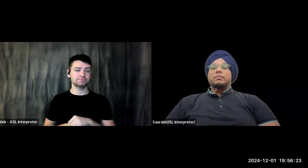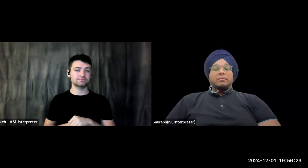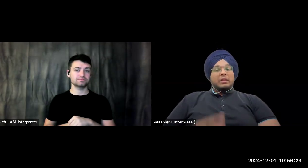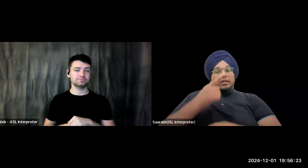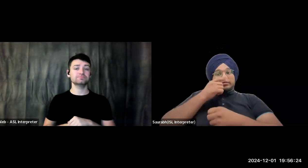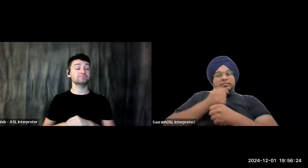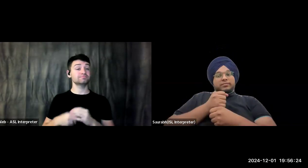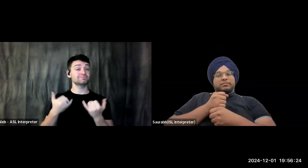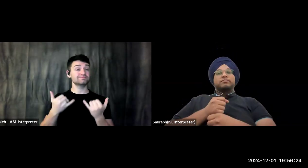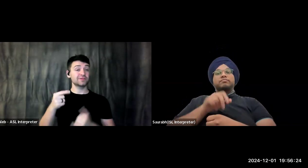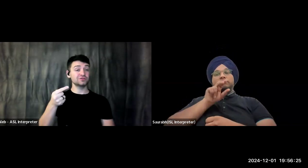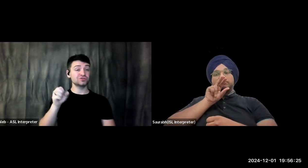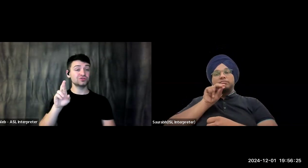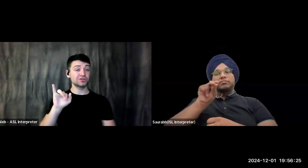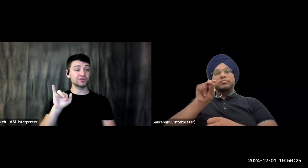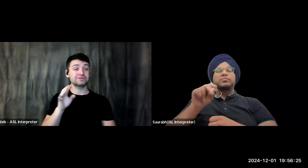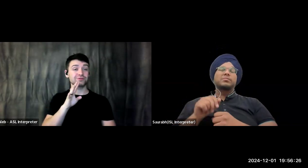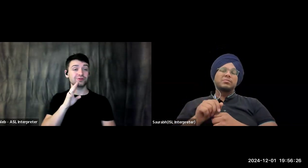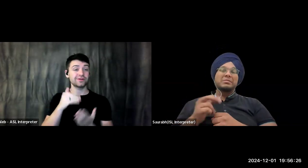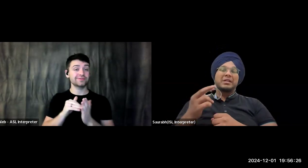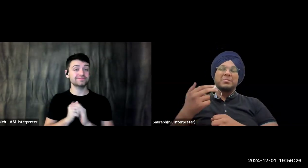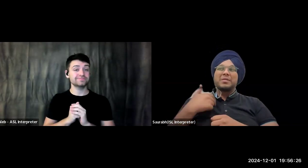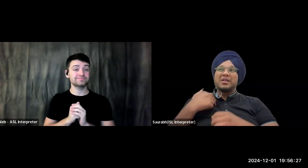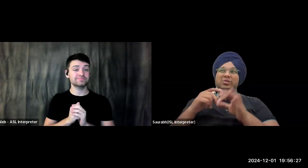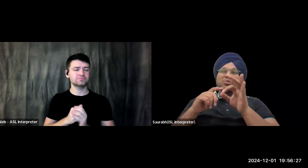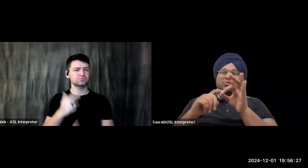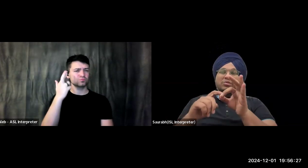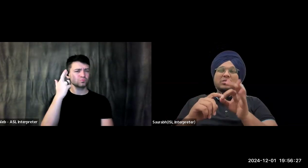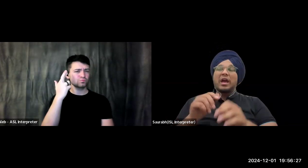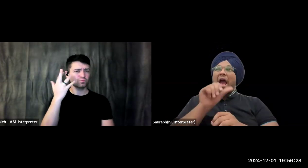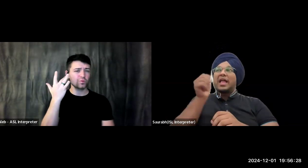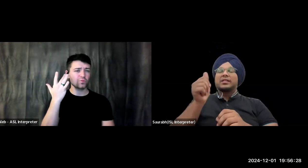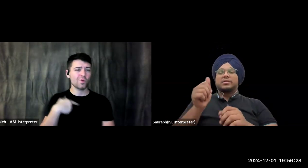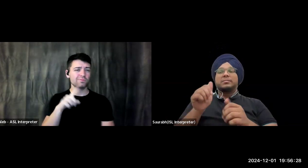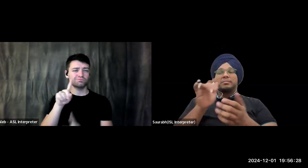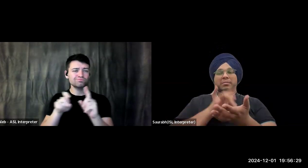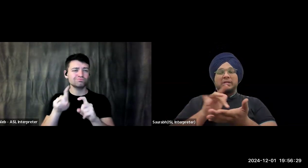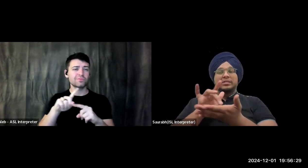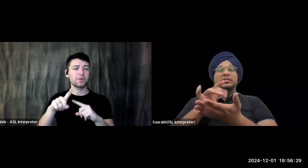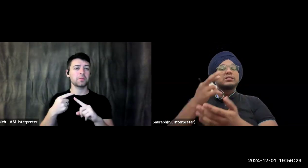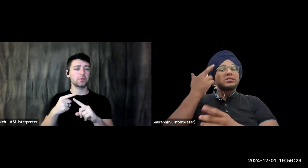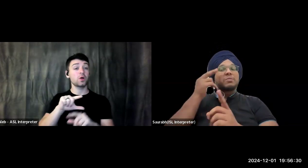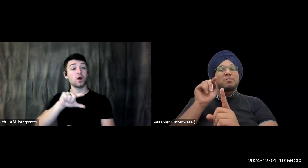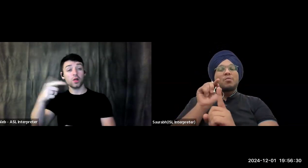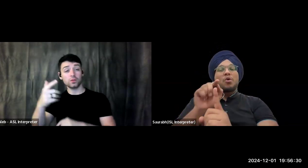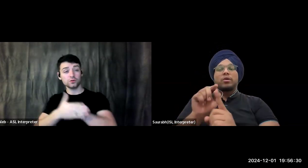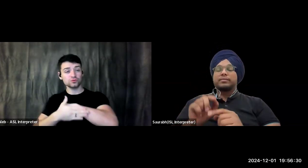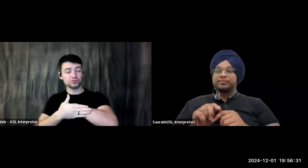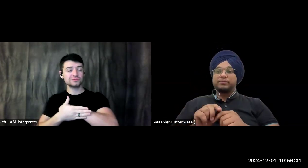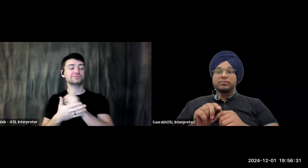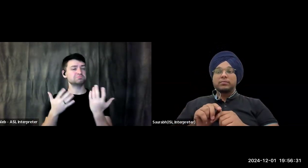[Geri speaking] This is Geri again. The reason why I ask about other countries is that the Usher Syndrome Coalition